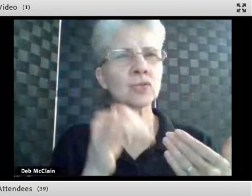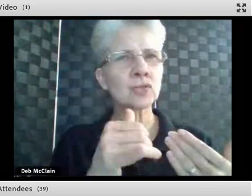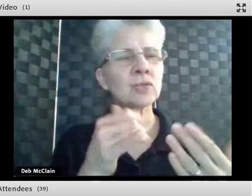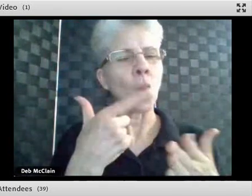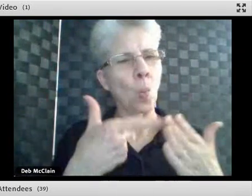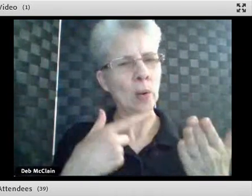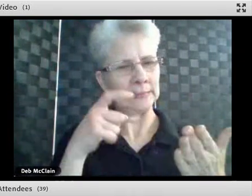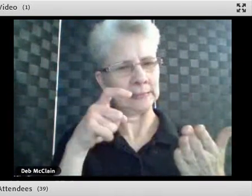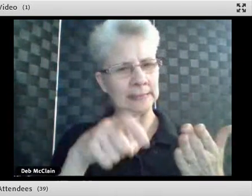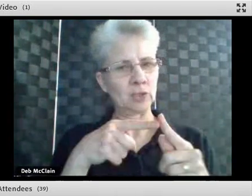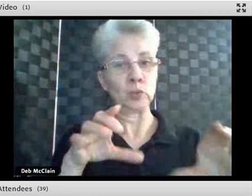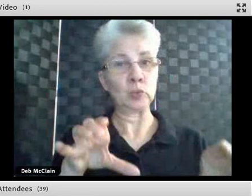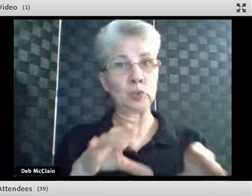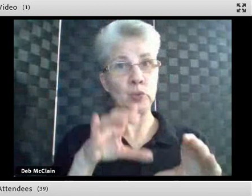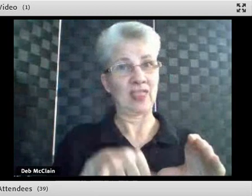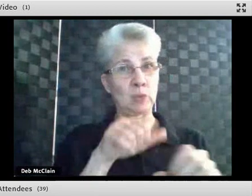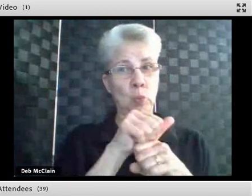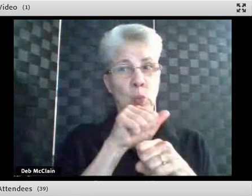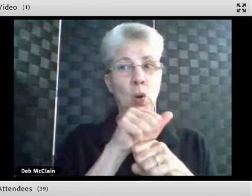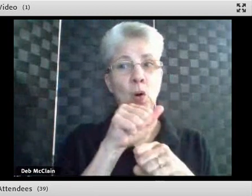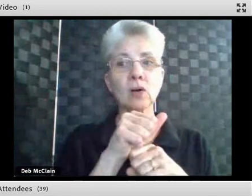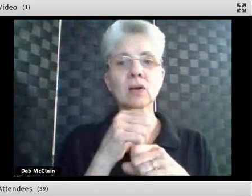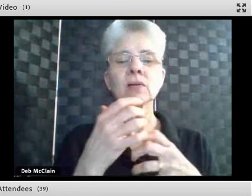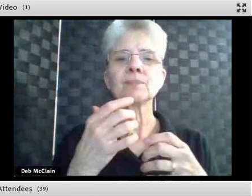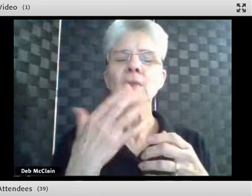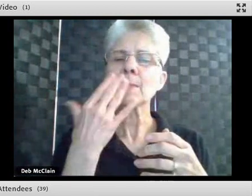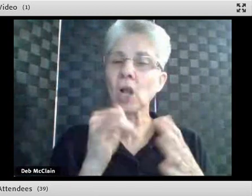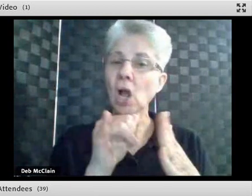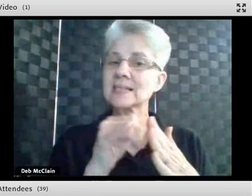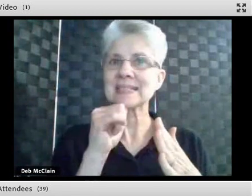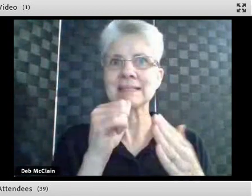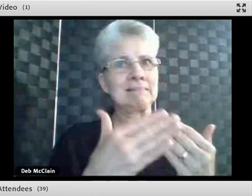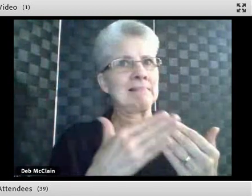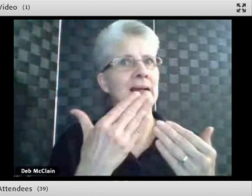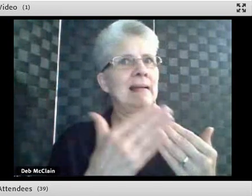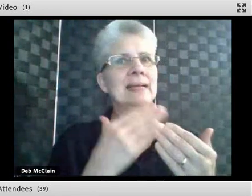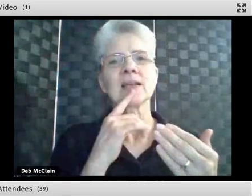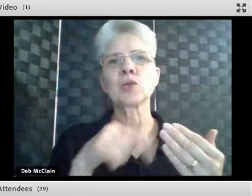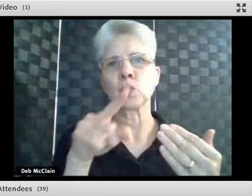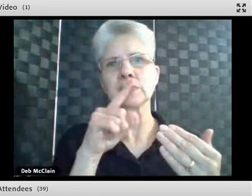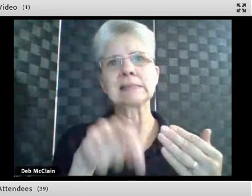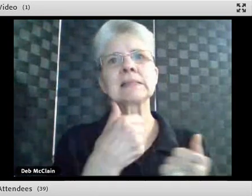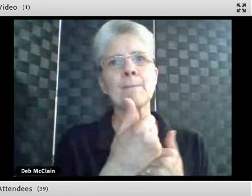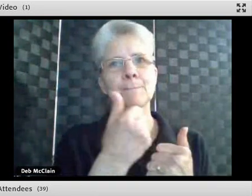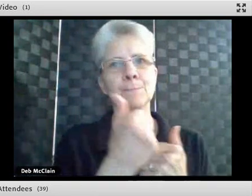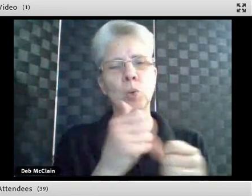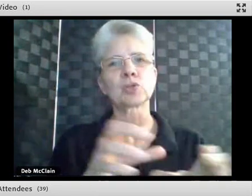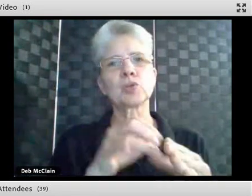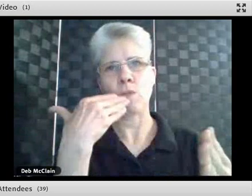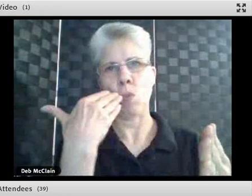what is needed to do this work because it isn't easy. And you are going to need support to do it well